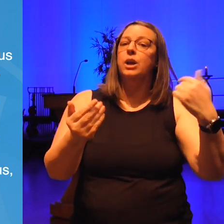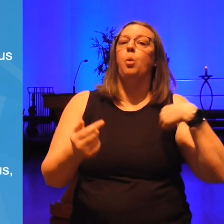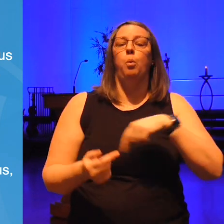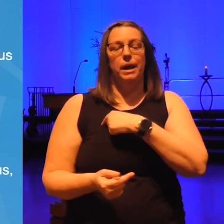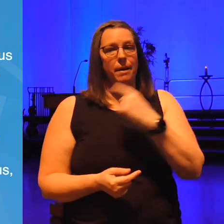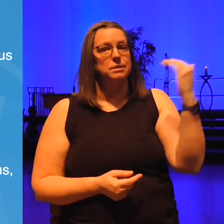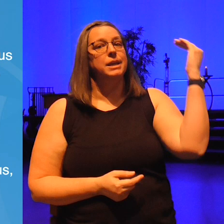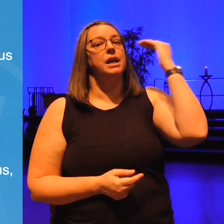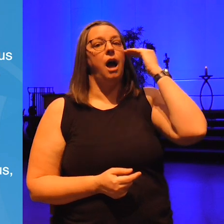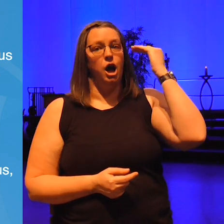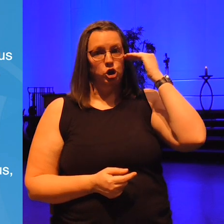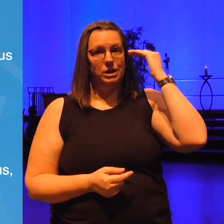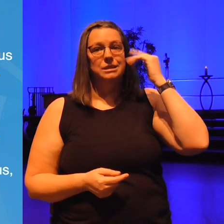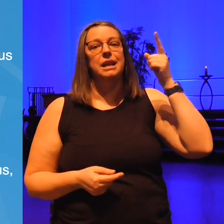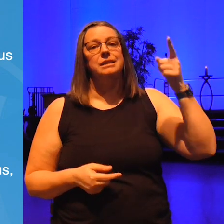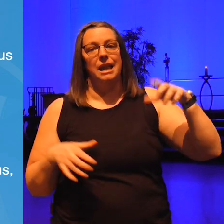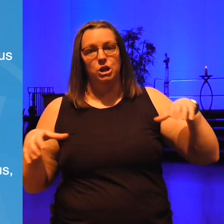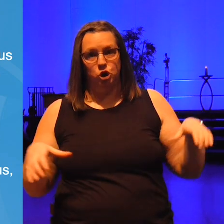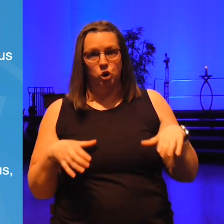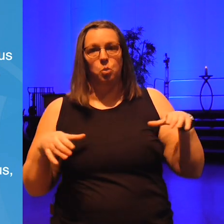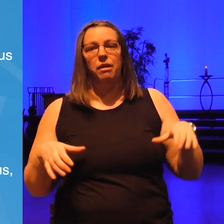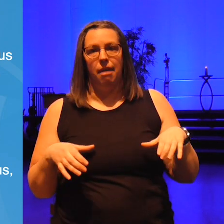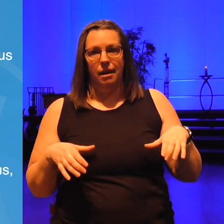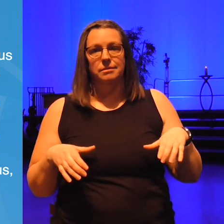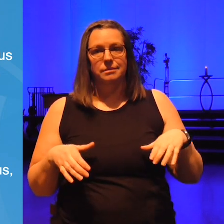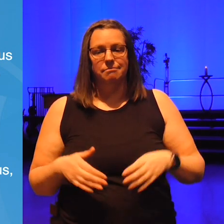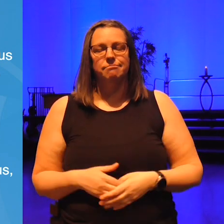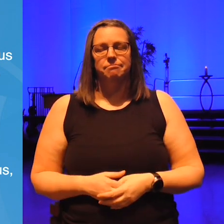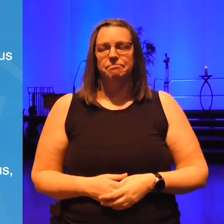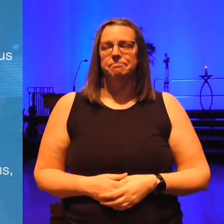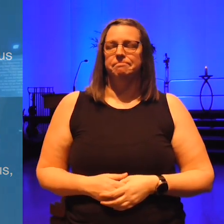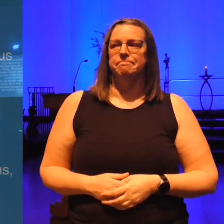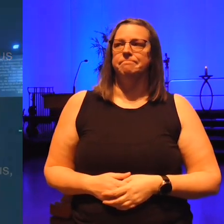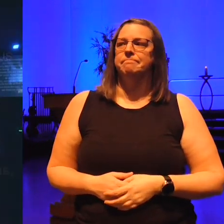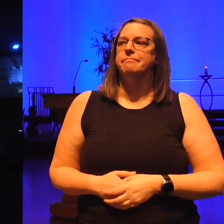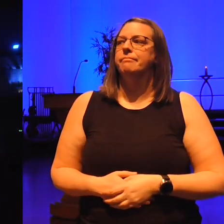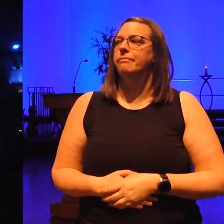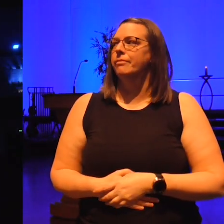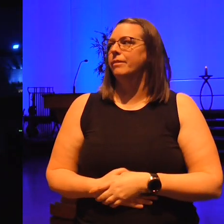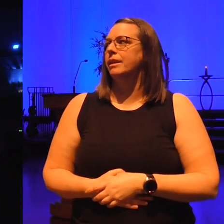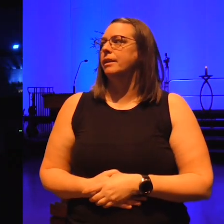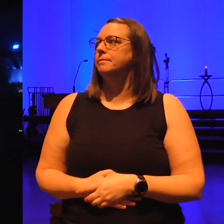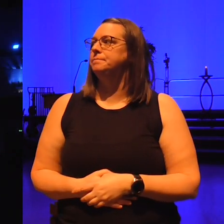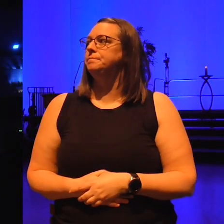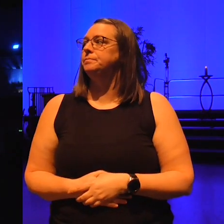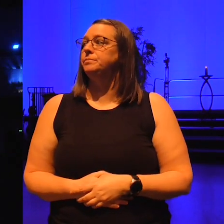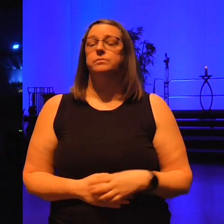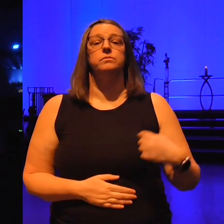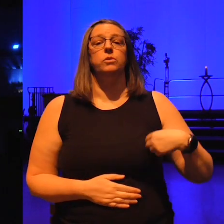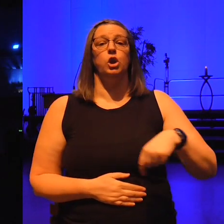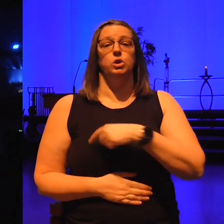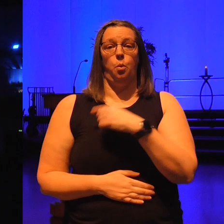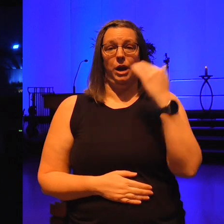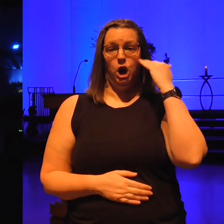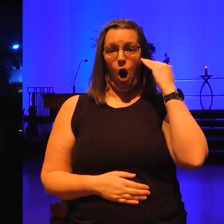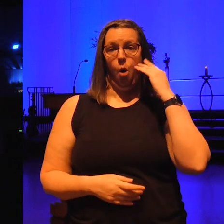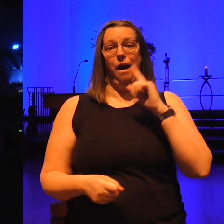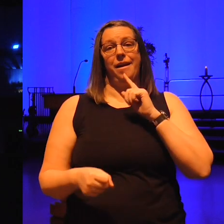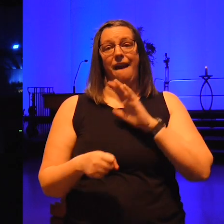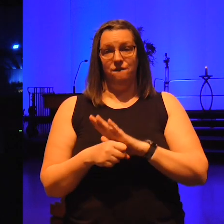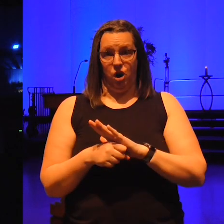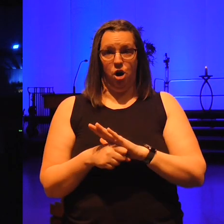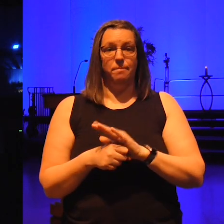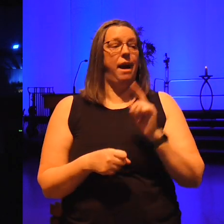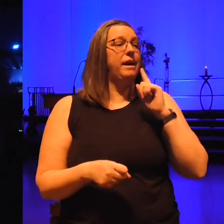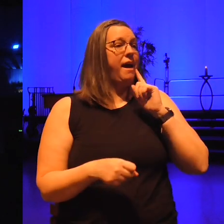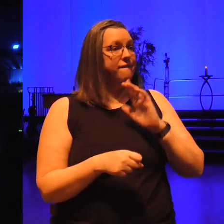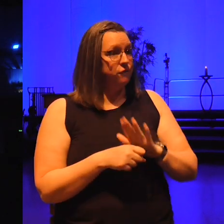is doing so and so we know and affirm and I affirm for anyone who chooses to align their